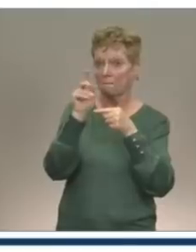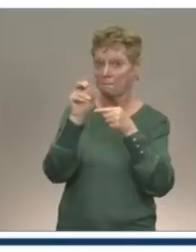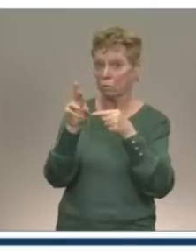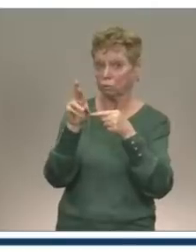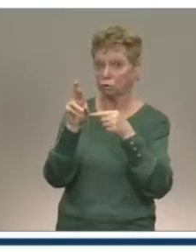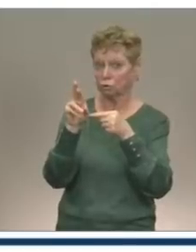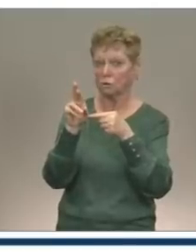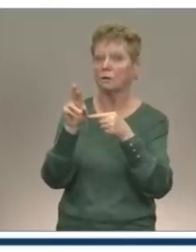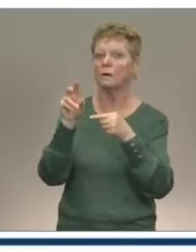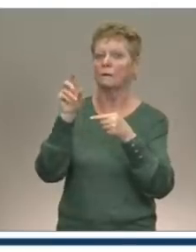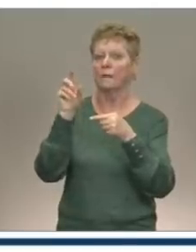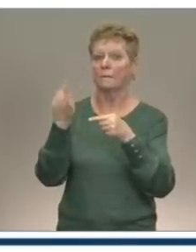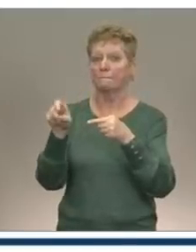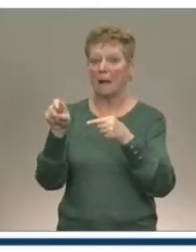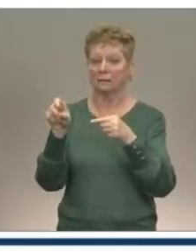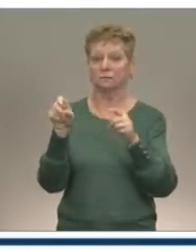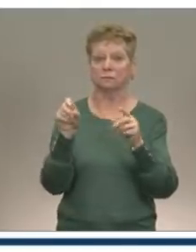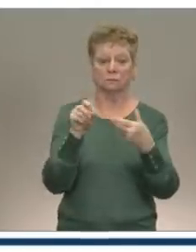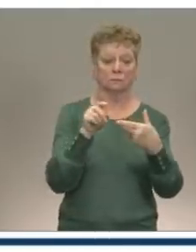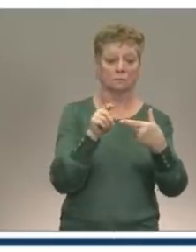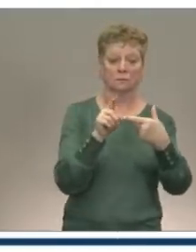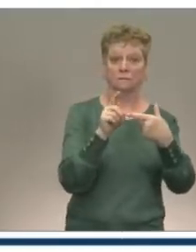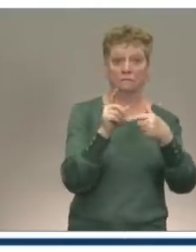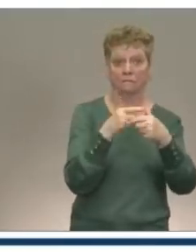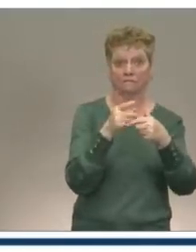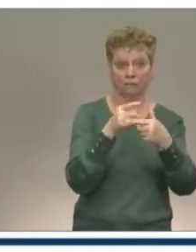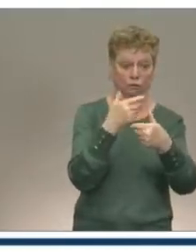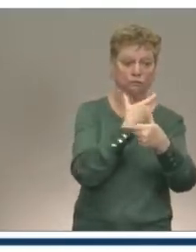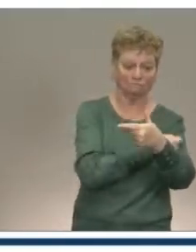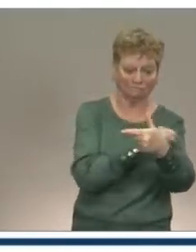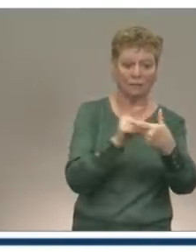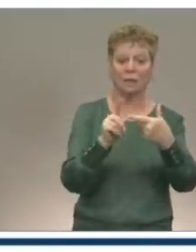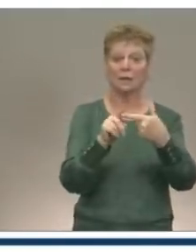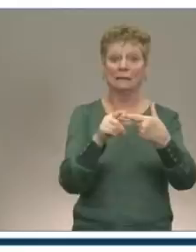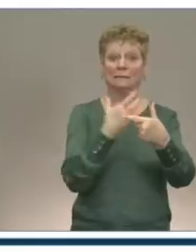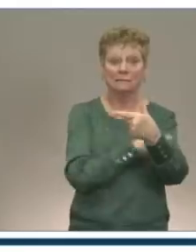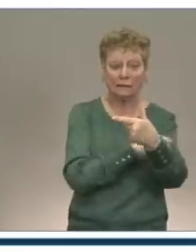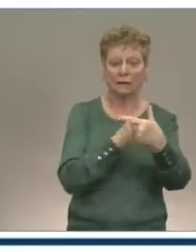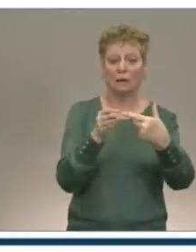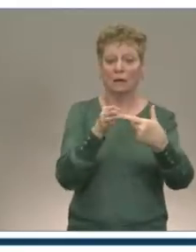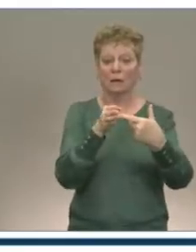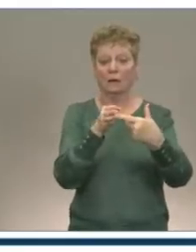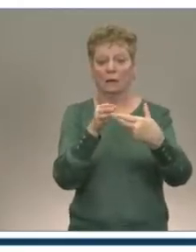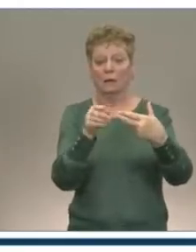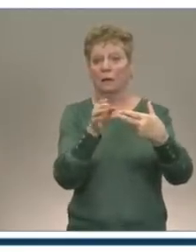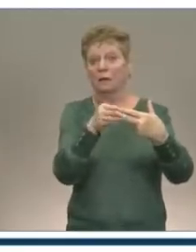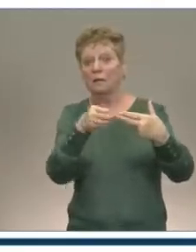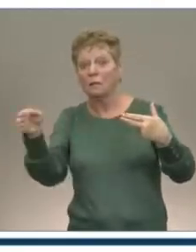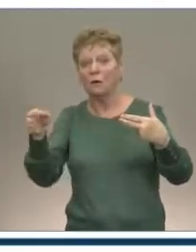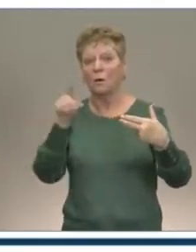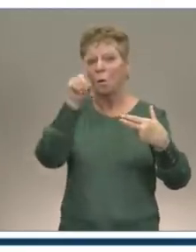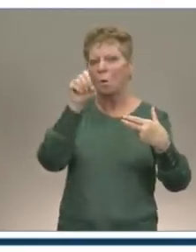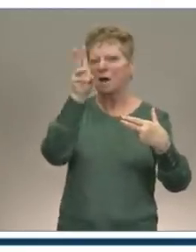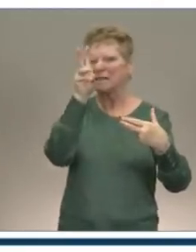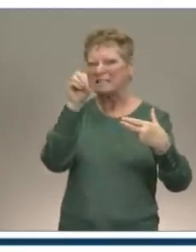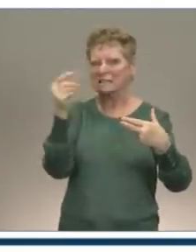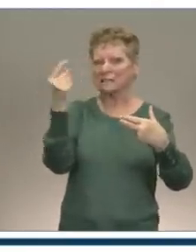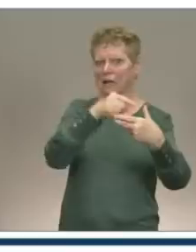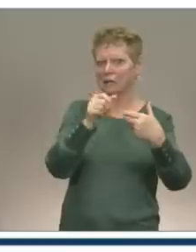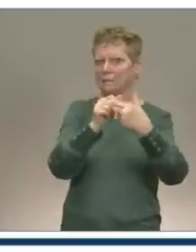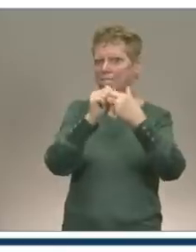least 168 days after receiving your third dose so that means the the people who meet that criteria